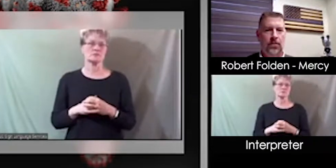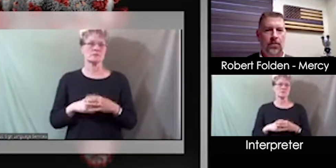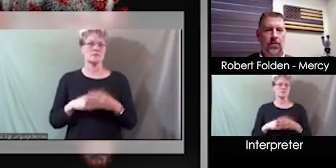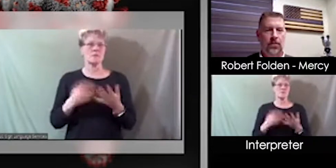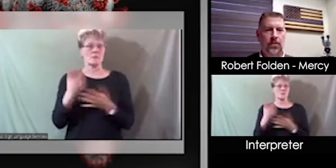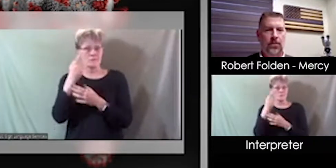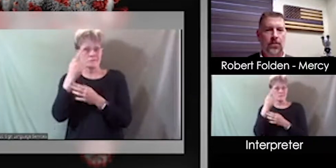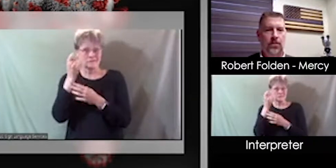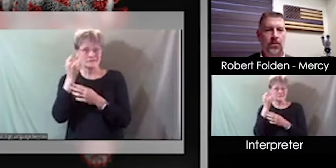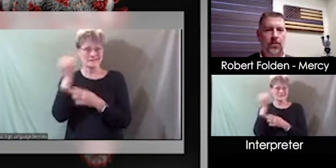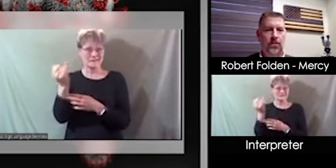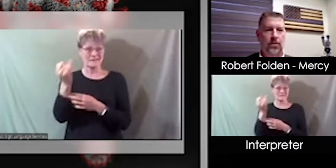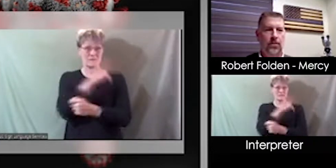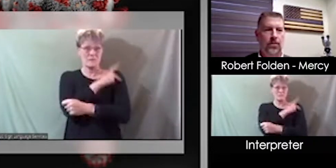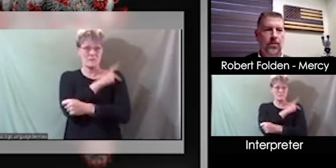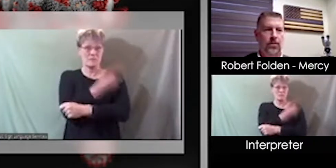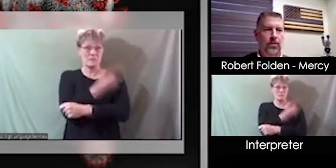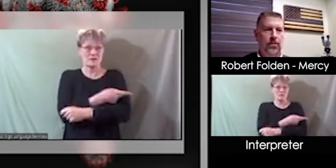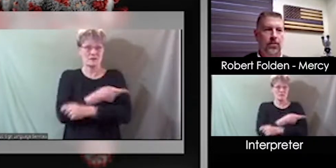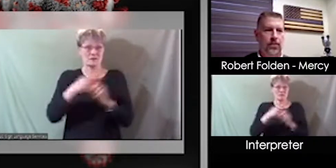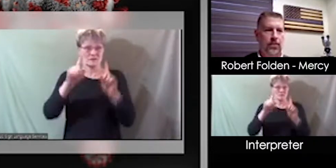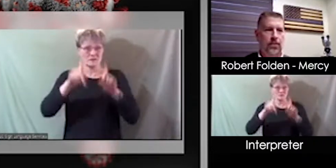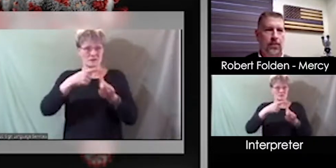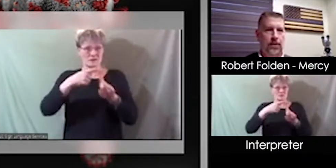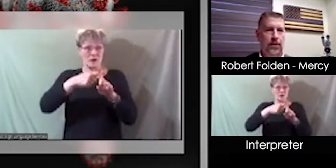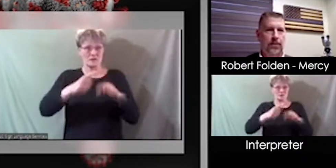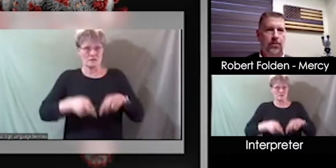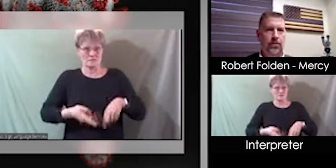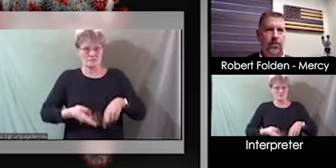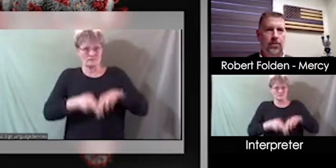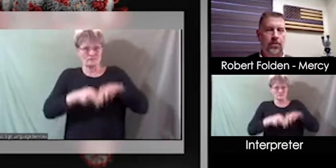increase and become like a New York city type of atmosphere we want